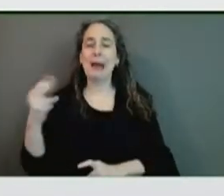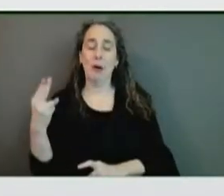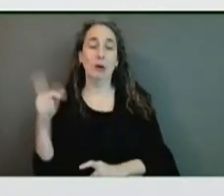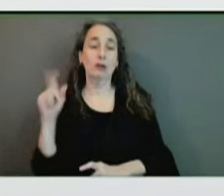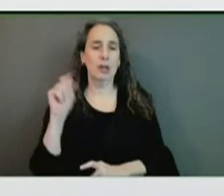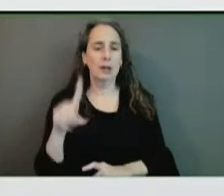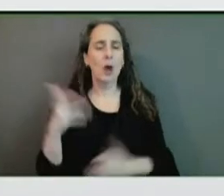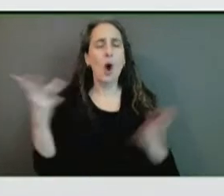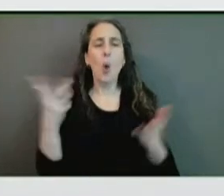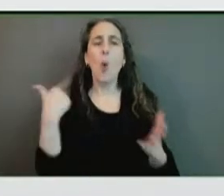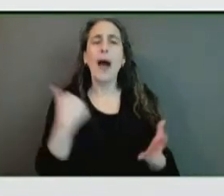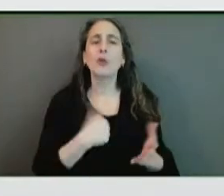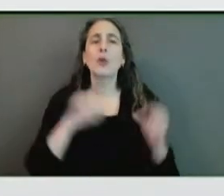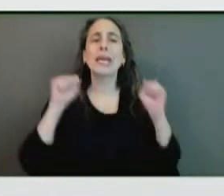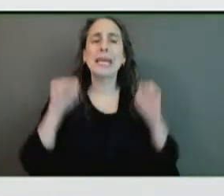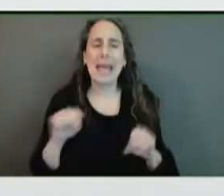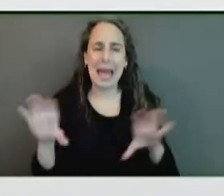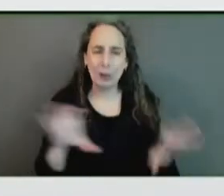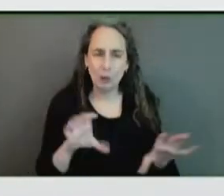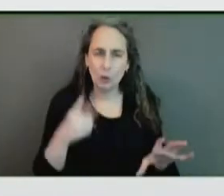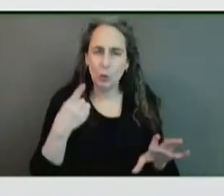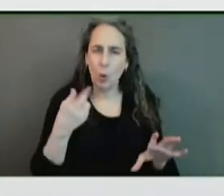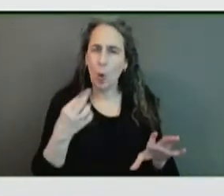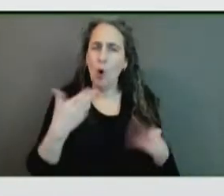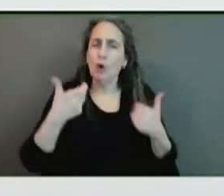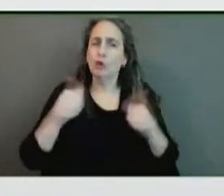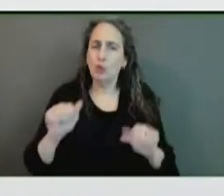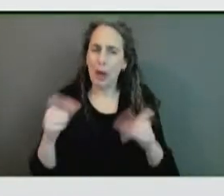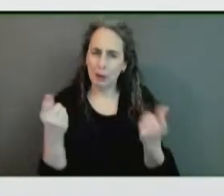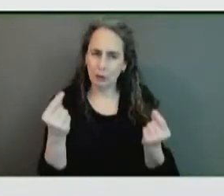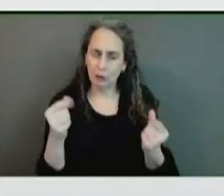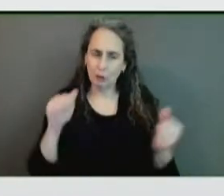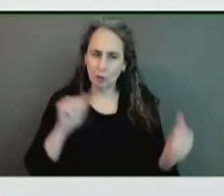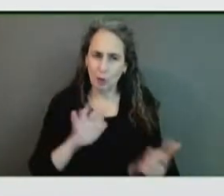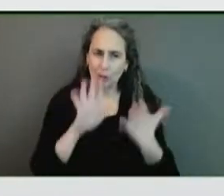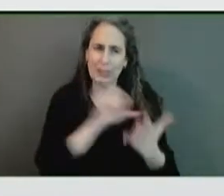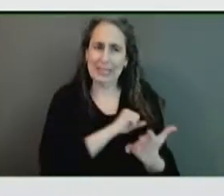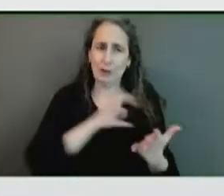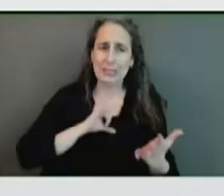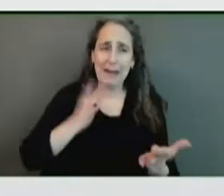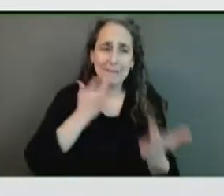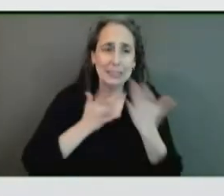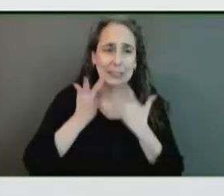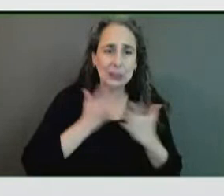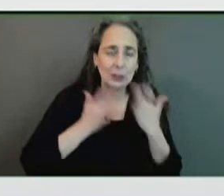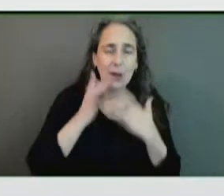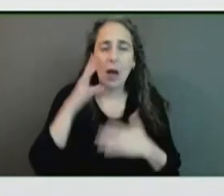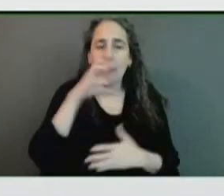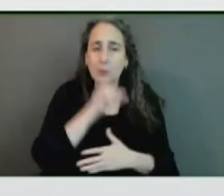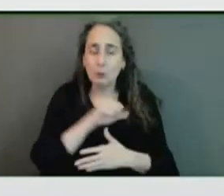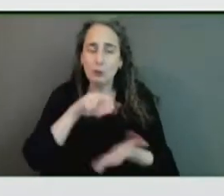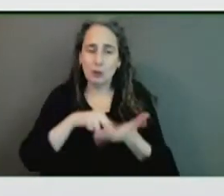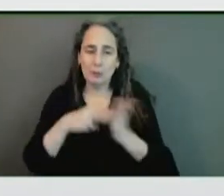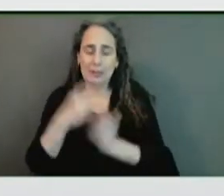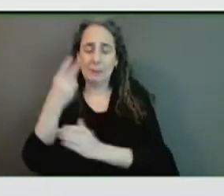development and this is from Sarah, she asks. What is it that we can do? Or you're trying to